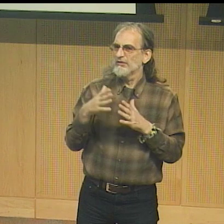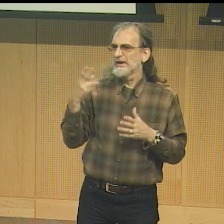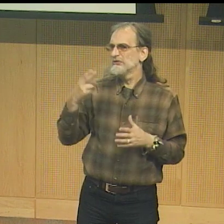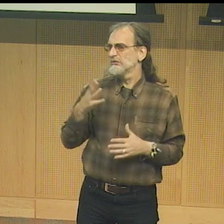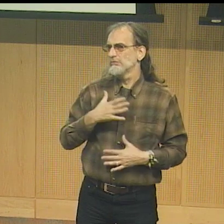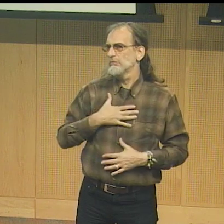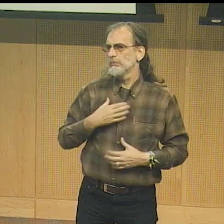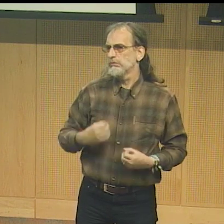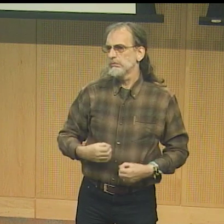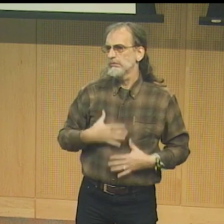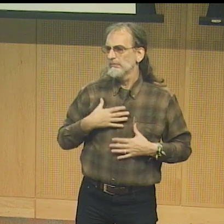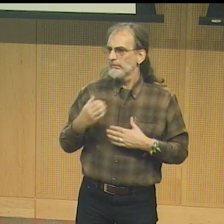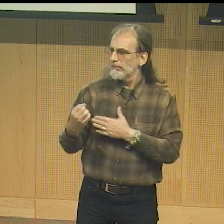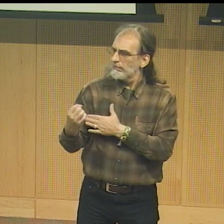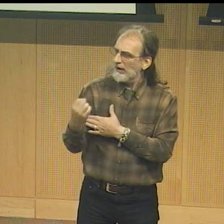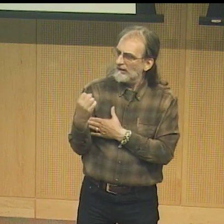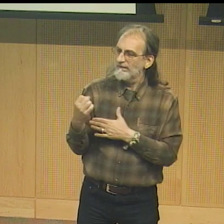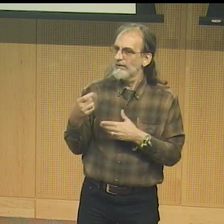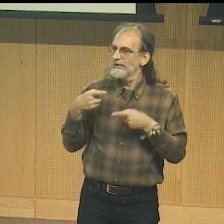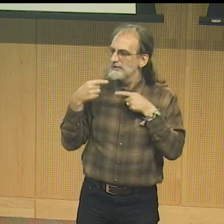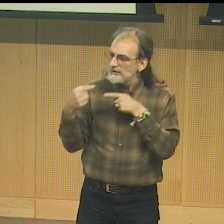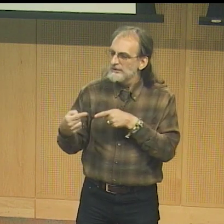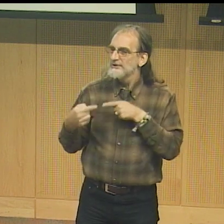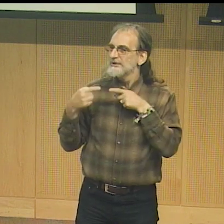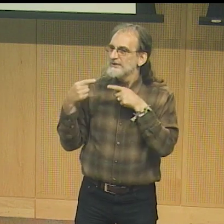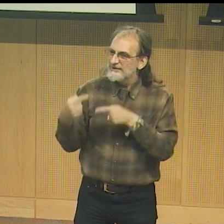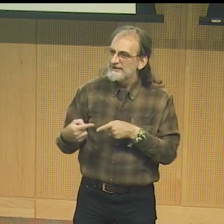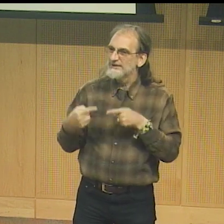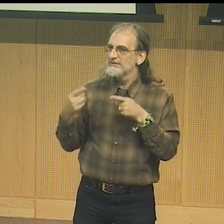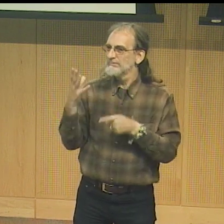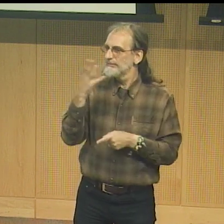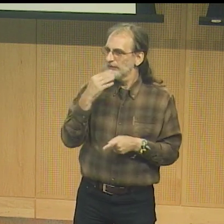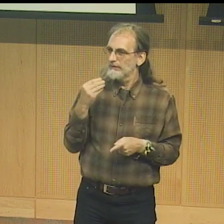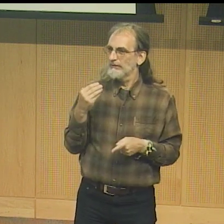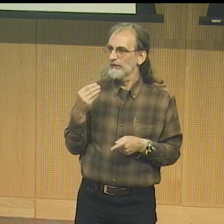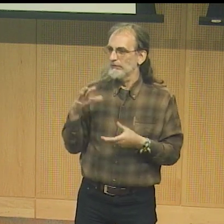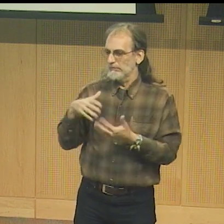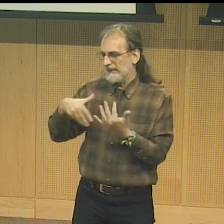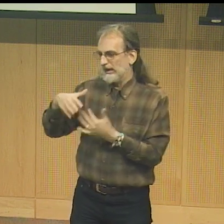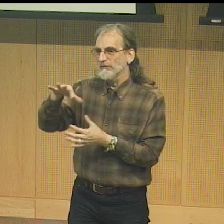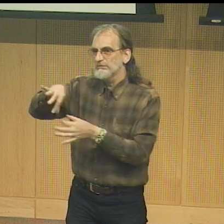It's inspiring and very powerful, the struggle